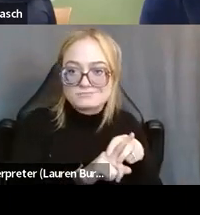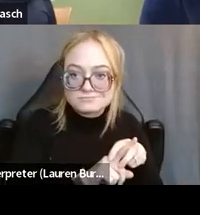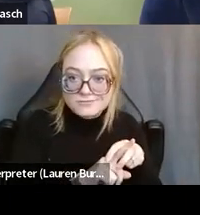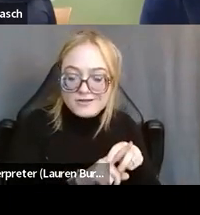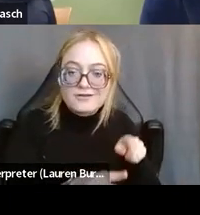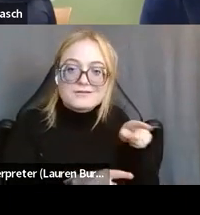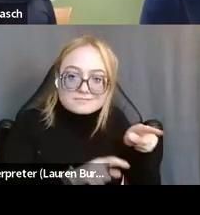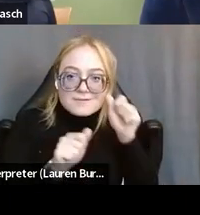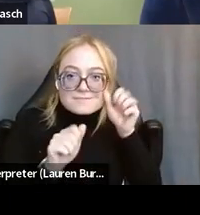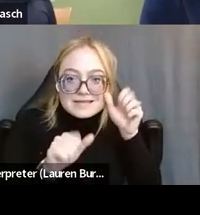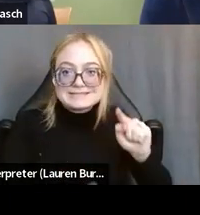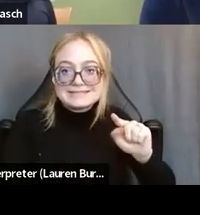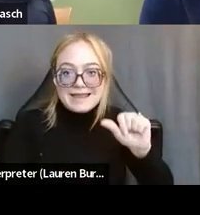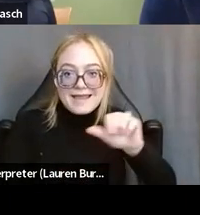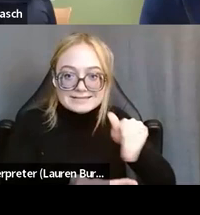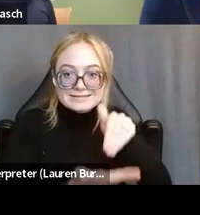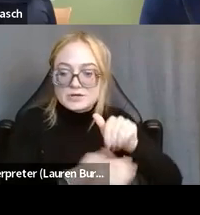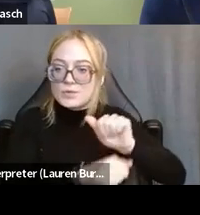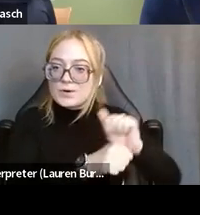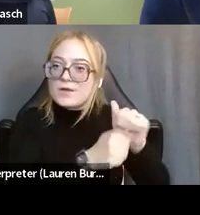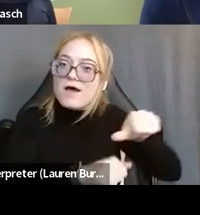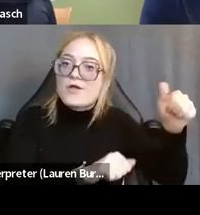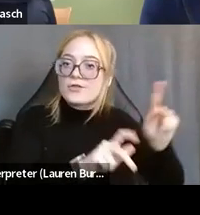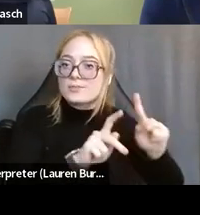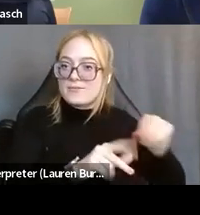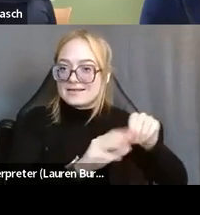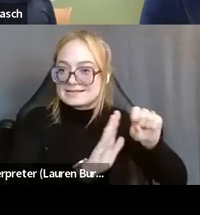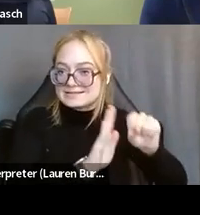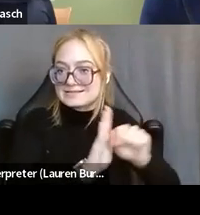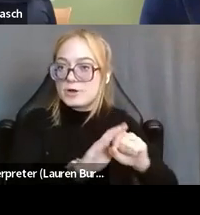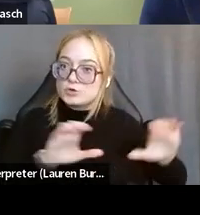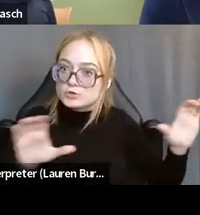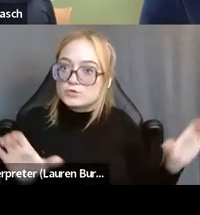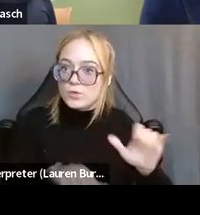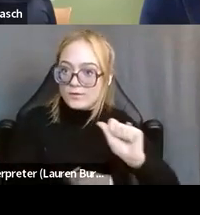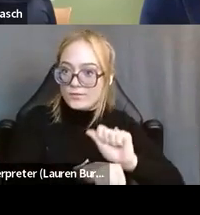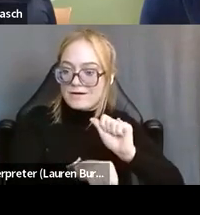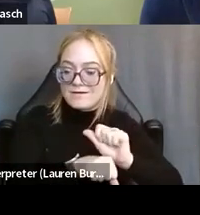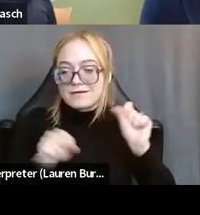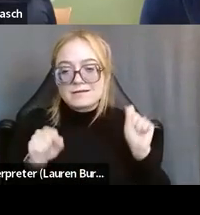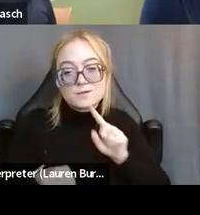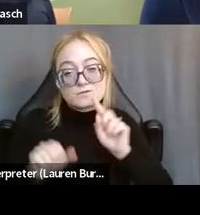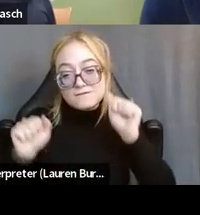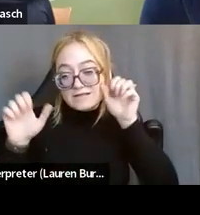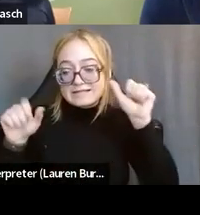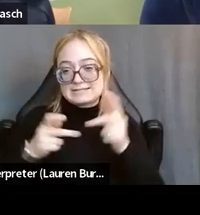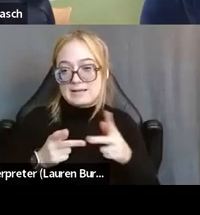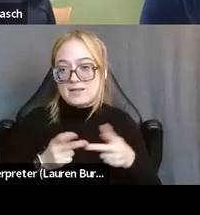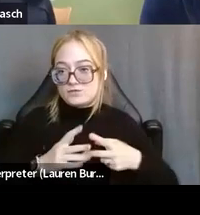they work with other people in the state that, you know, are doing this work and it can be a really fantastic place to start if, you know,